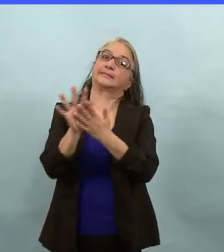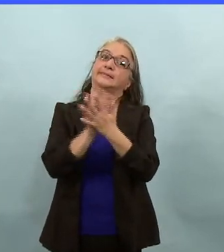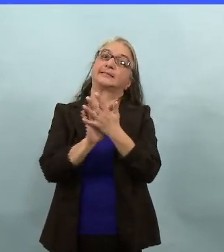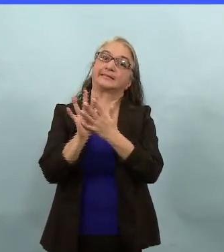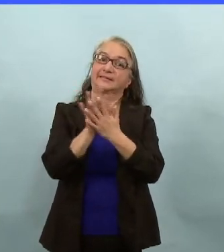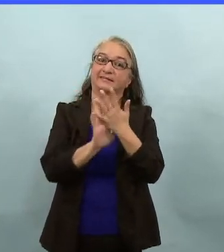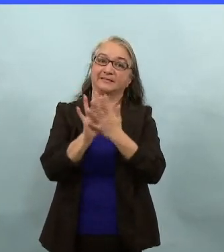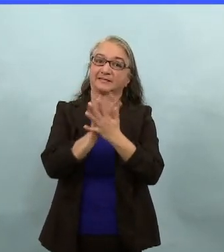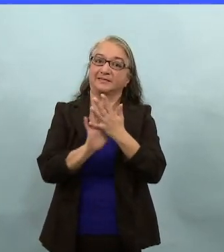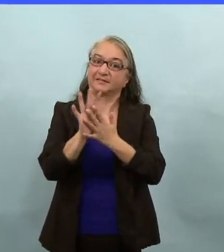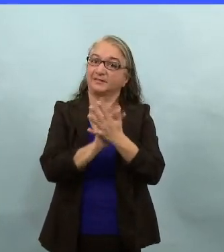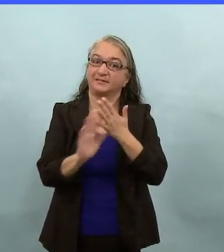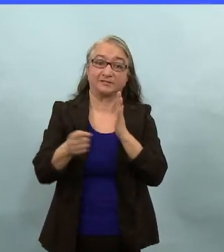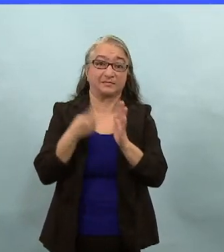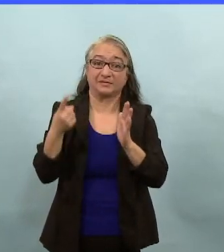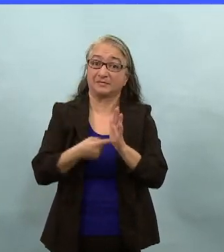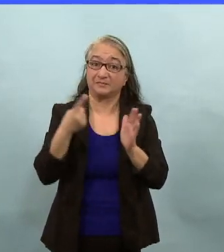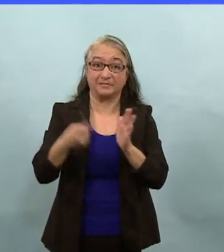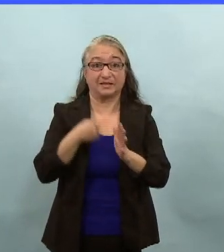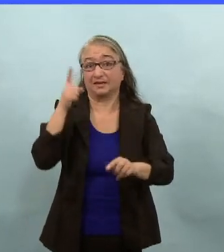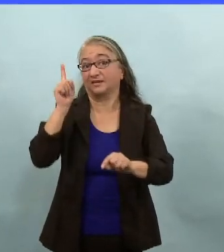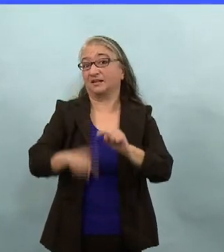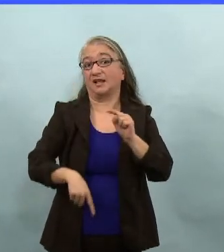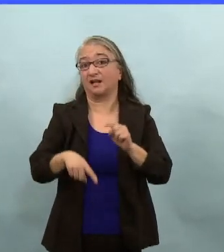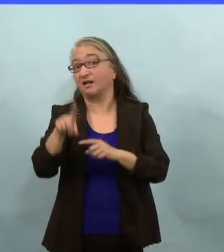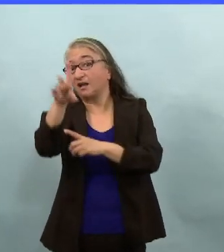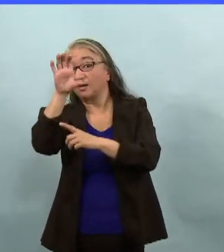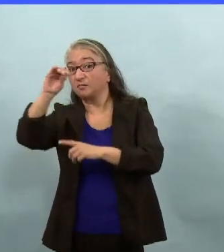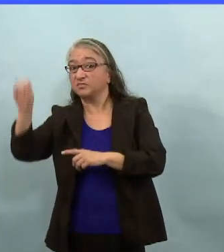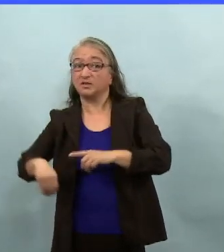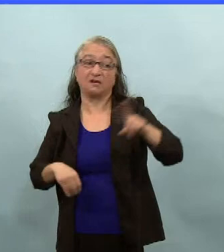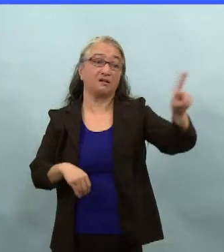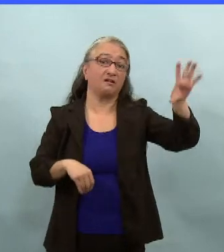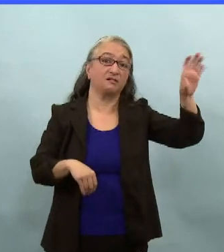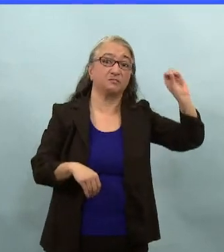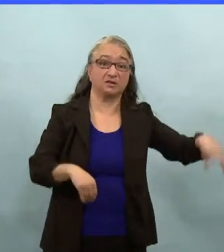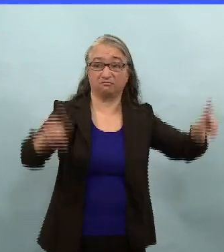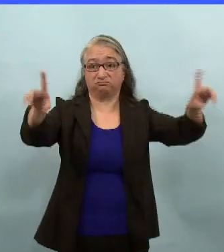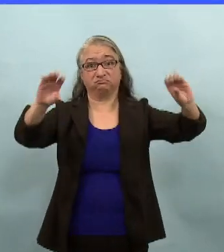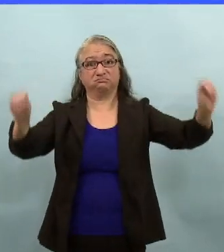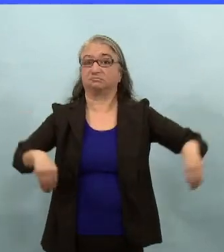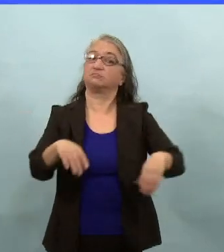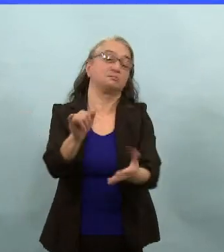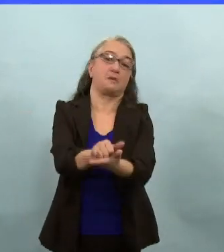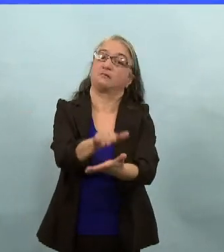it won't be 100 because i think that's nearly impossible to do but it'll provide a really good